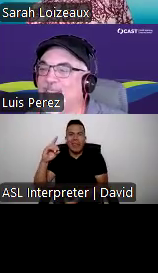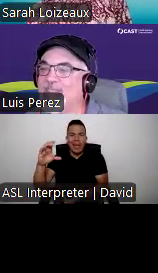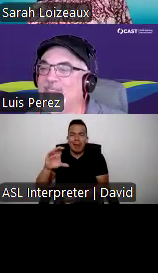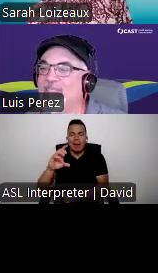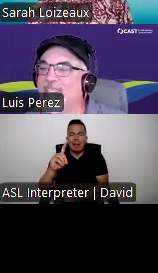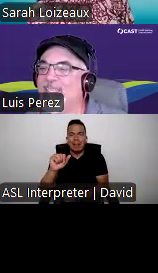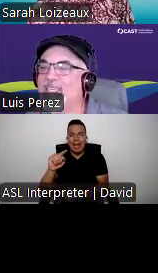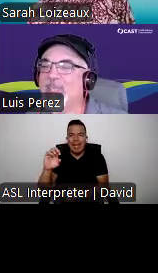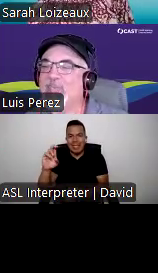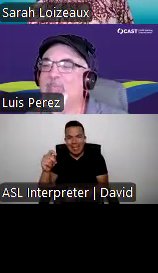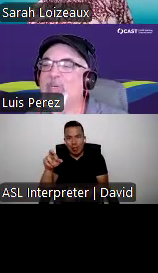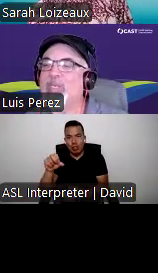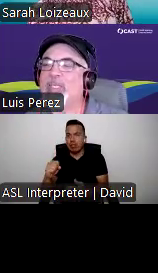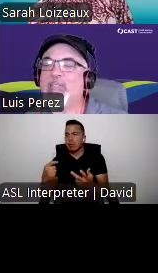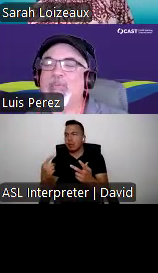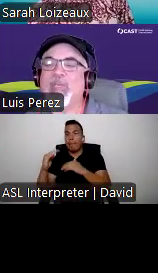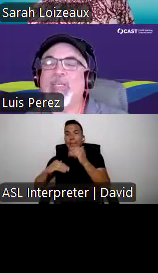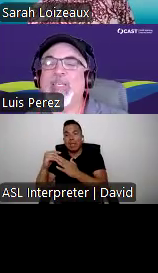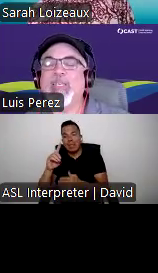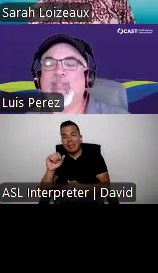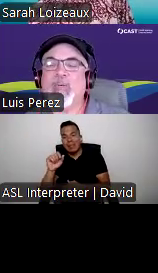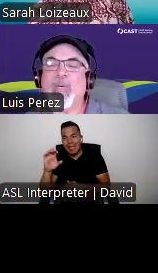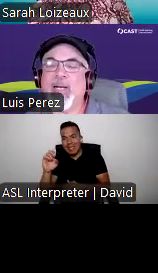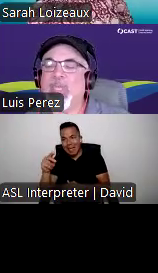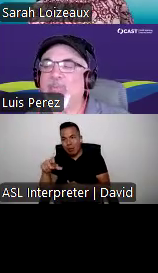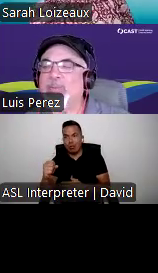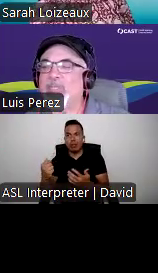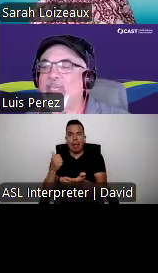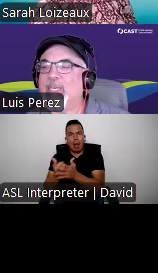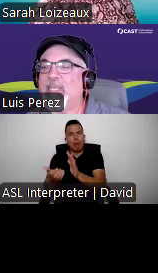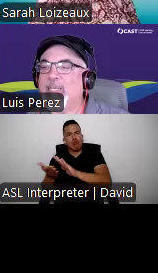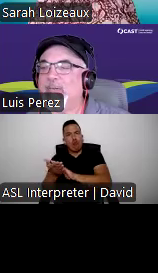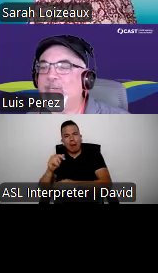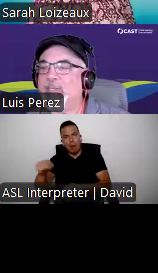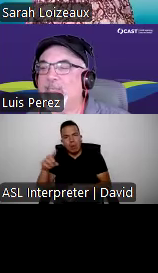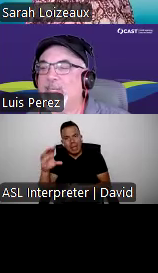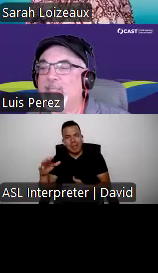centers and keeping them running and so on. So that's what I would say is that there is,